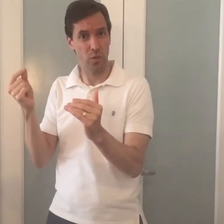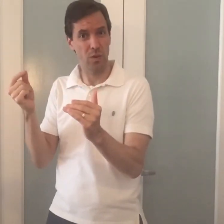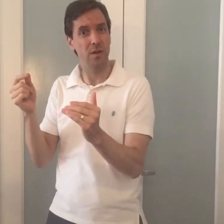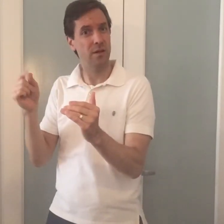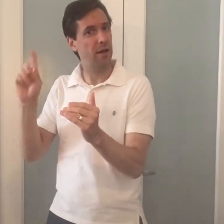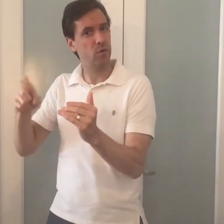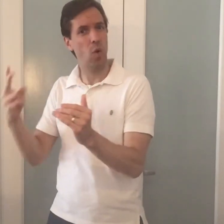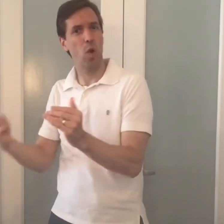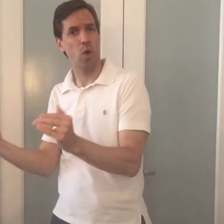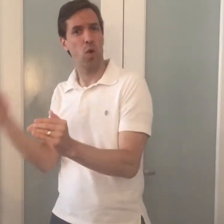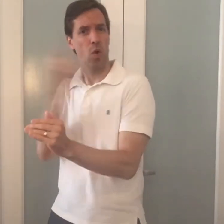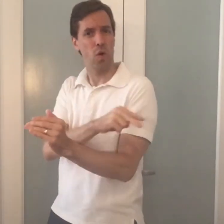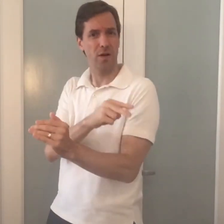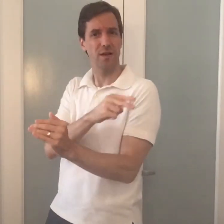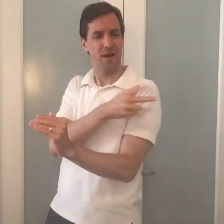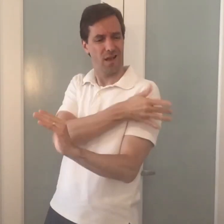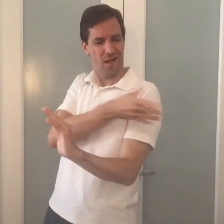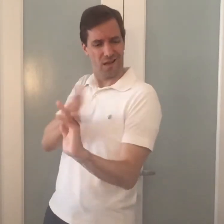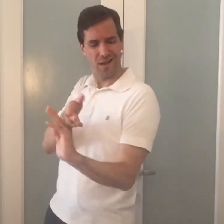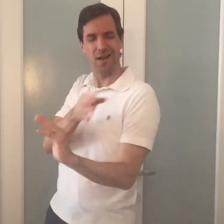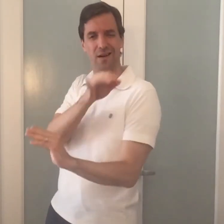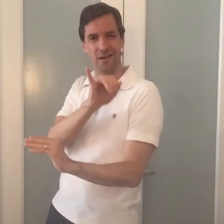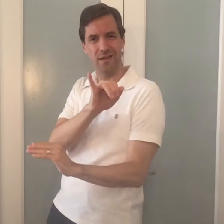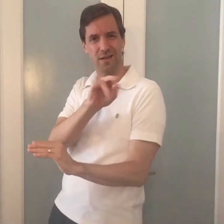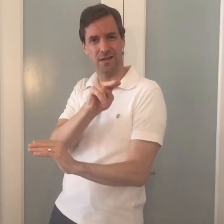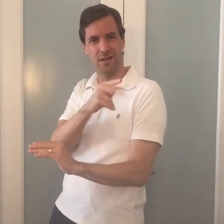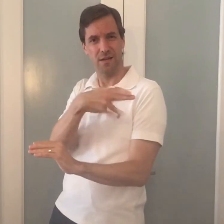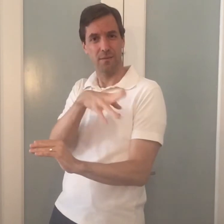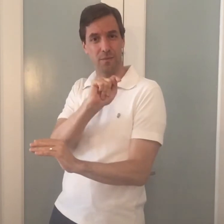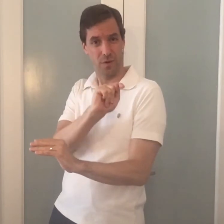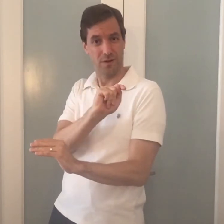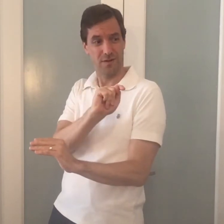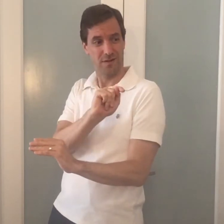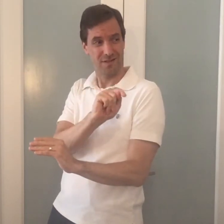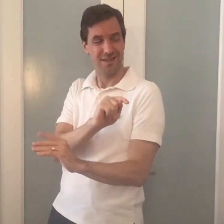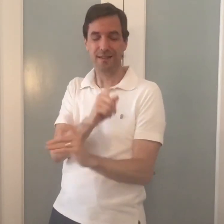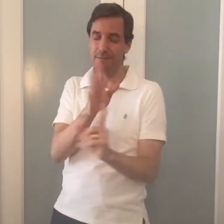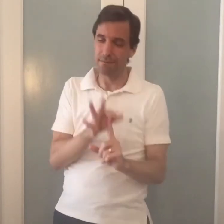then what we need to do is look at the language input that has